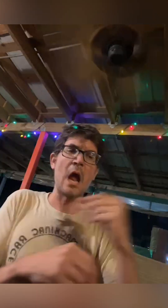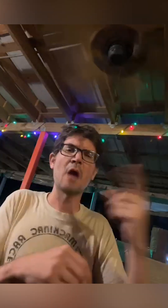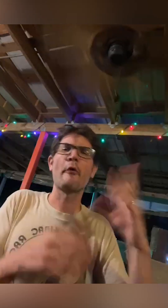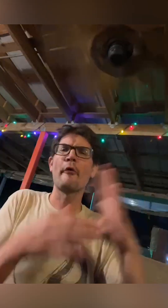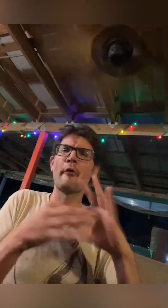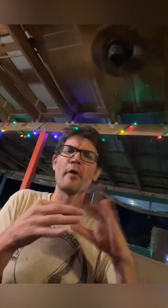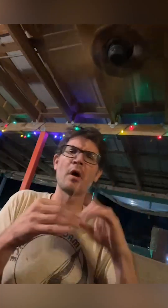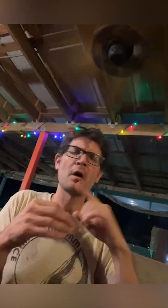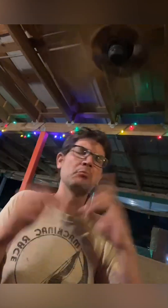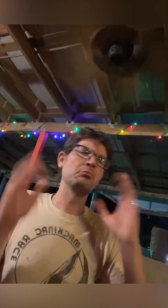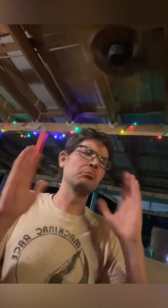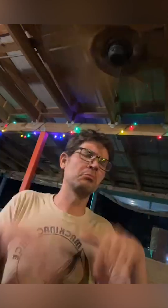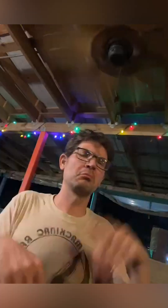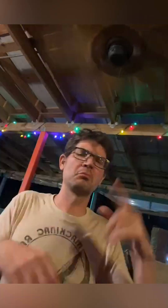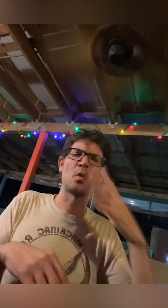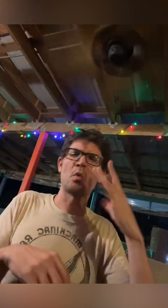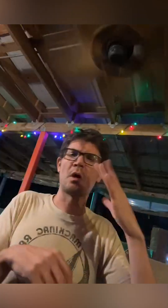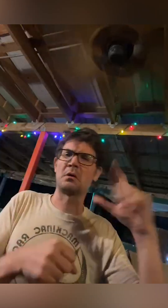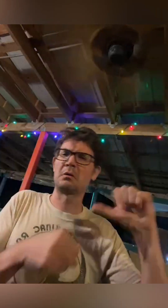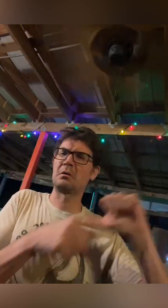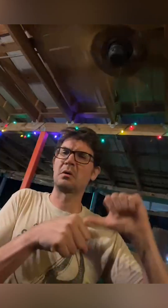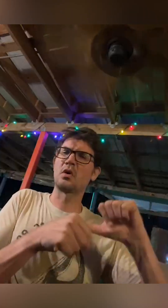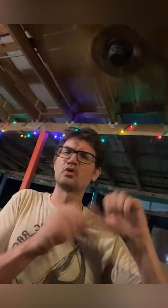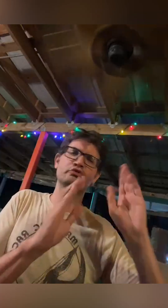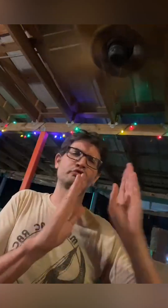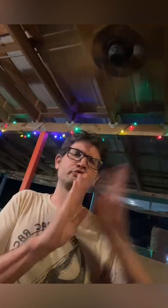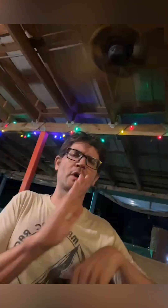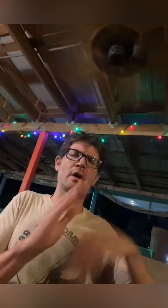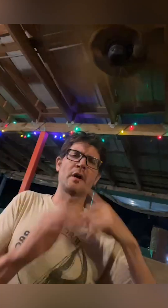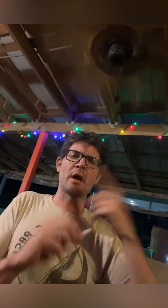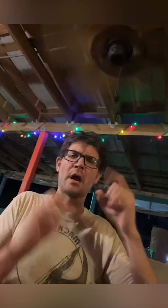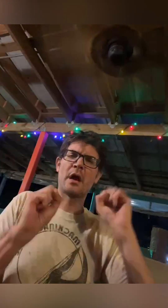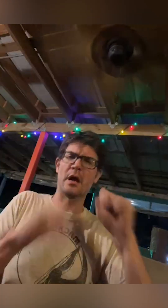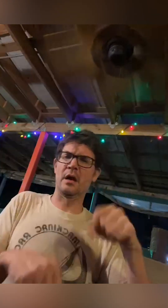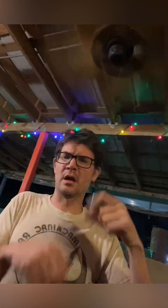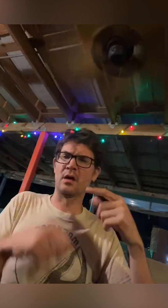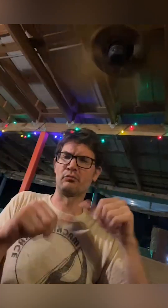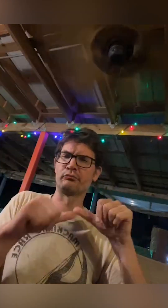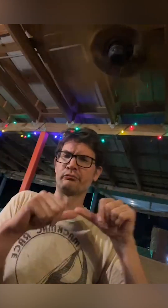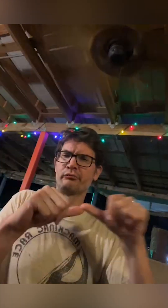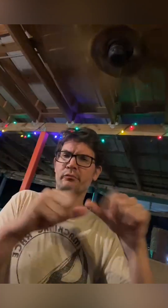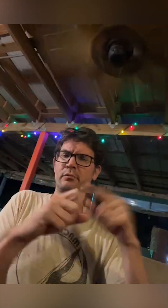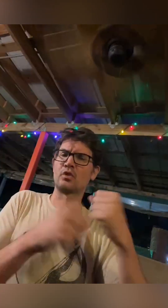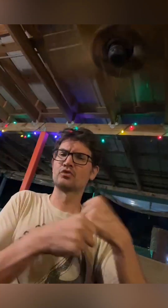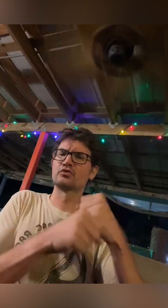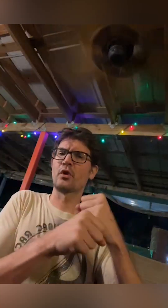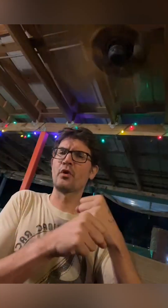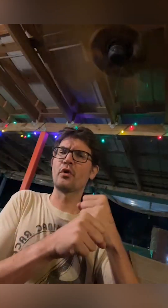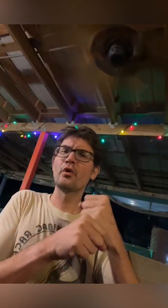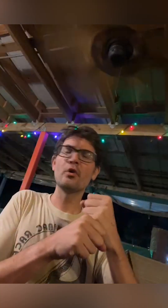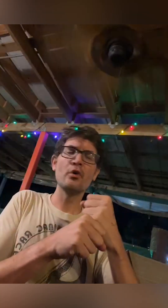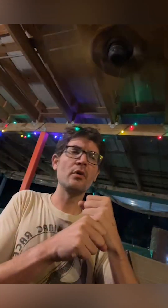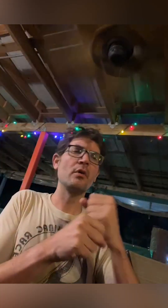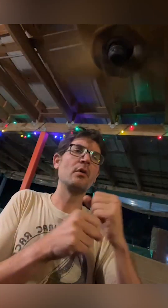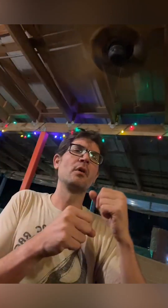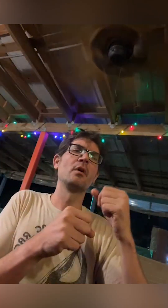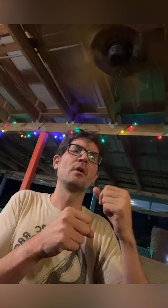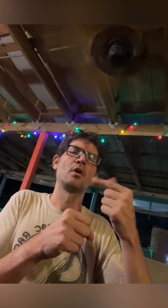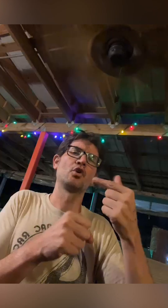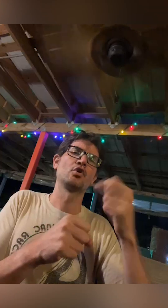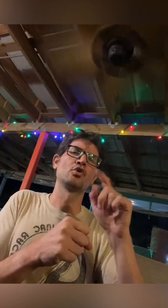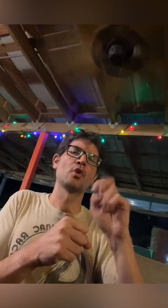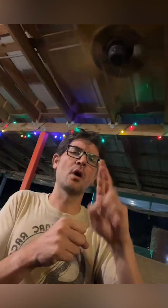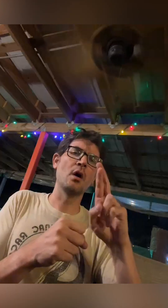He wasn’t really worried. He just said diesel is cheap and it can generate all the power he needs.